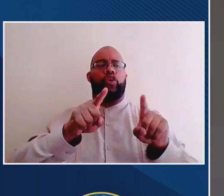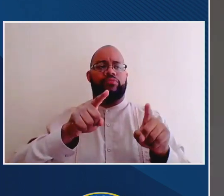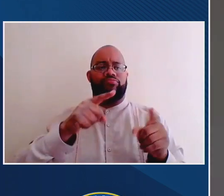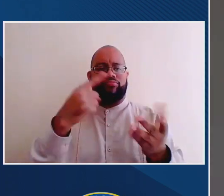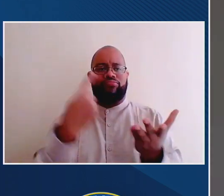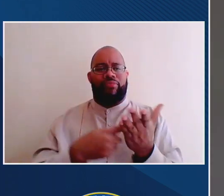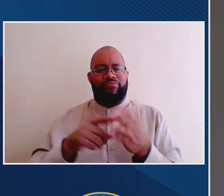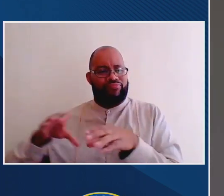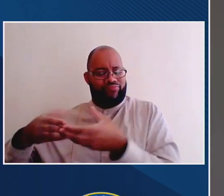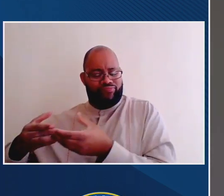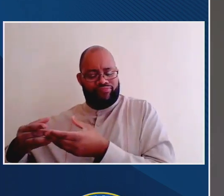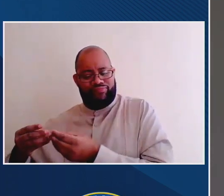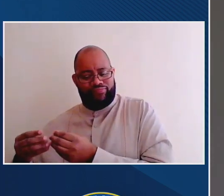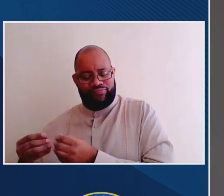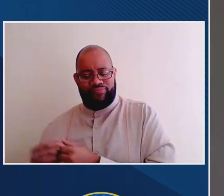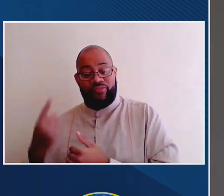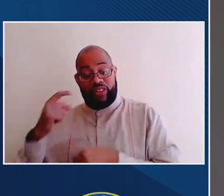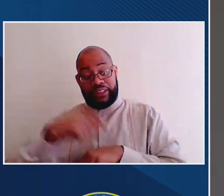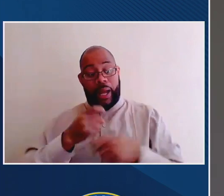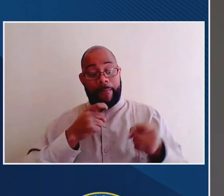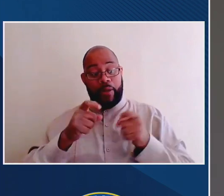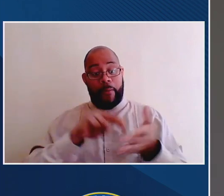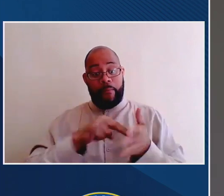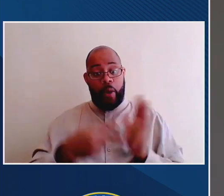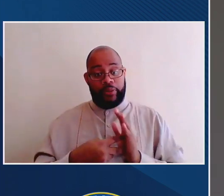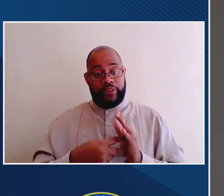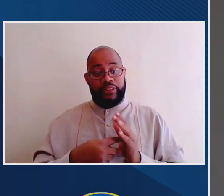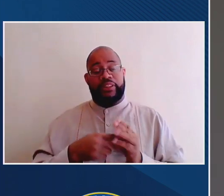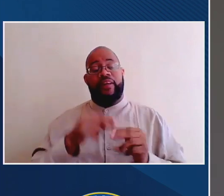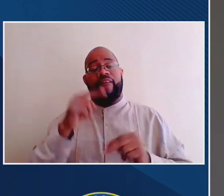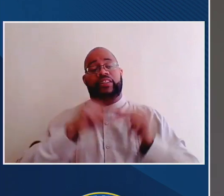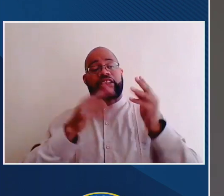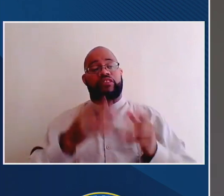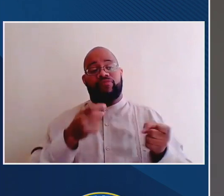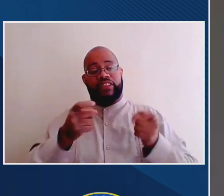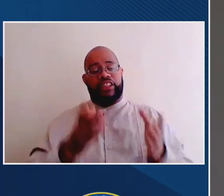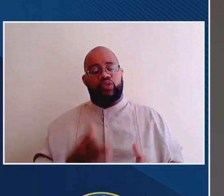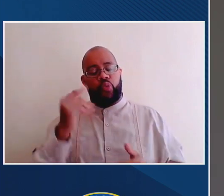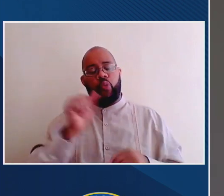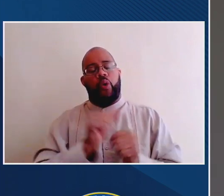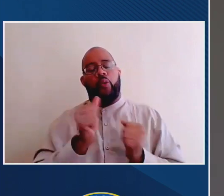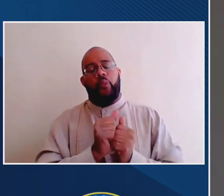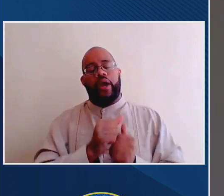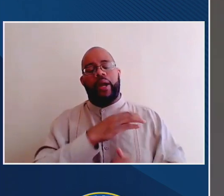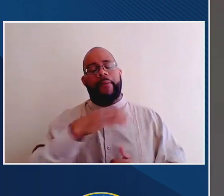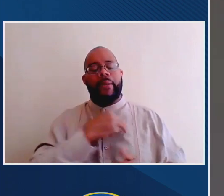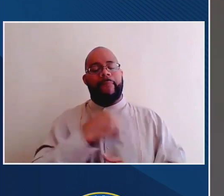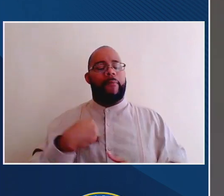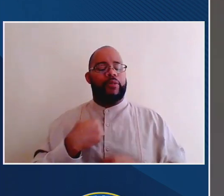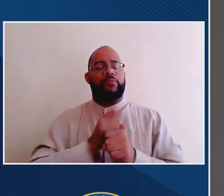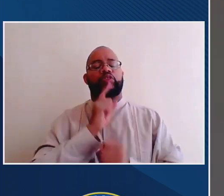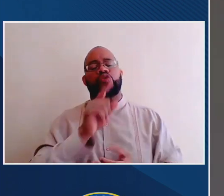For time management purposes, the facilitators will work with the committee members to ensure they are used